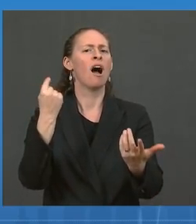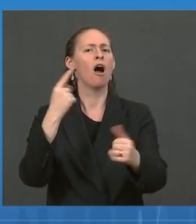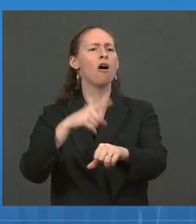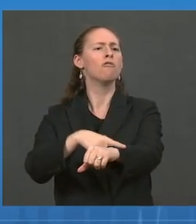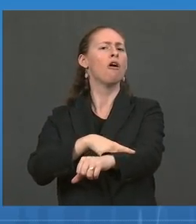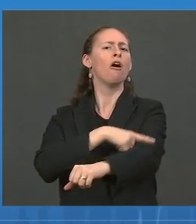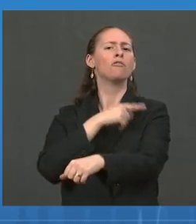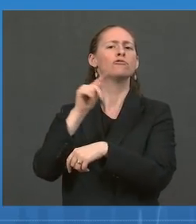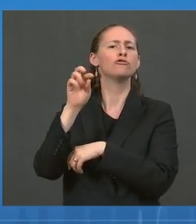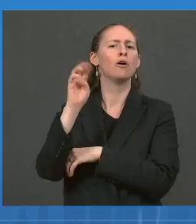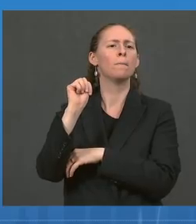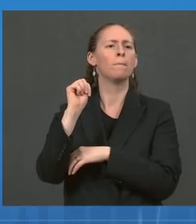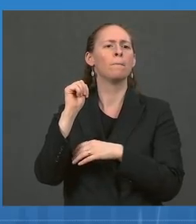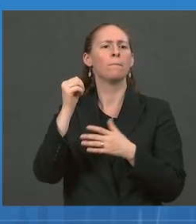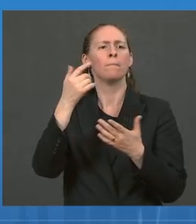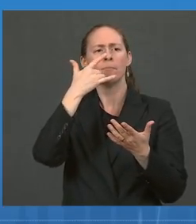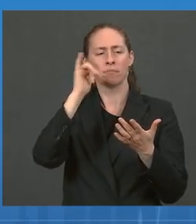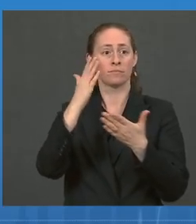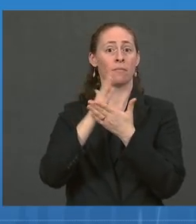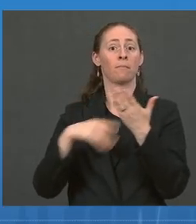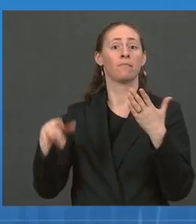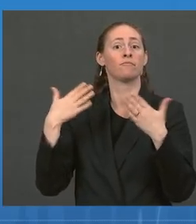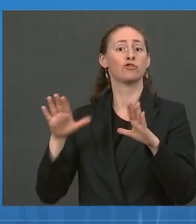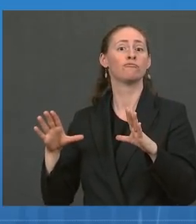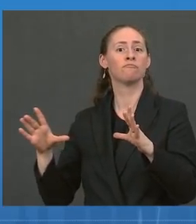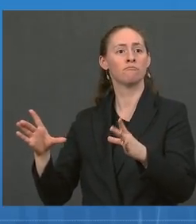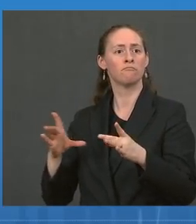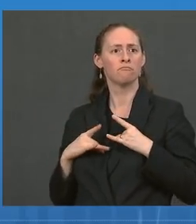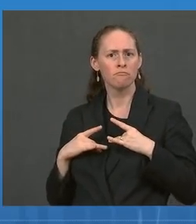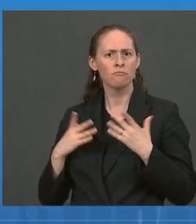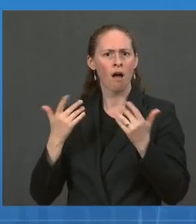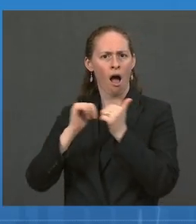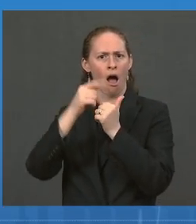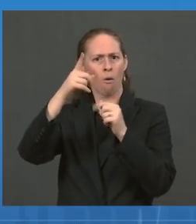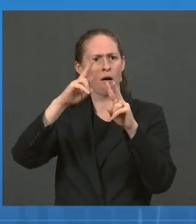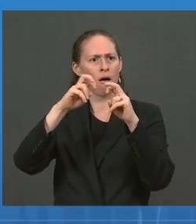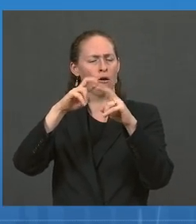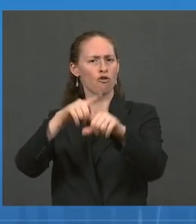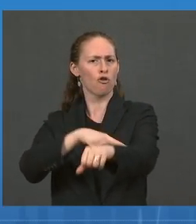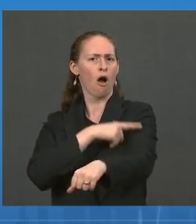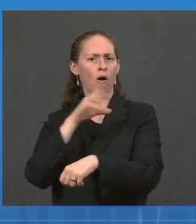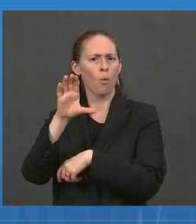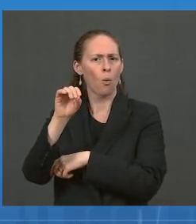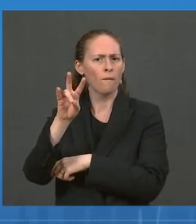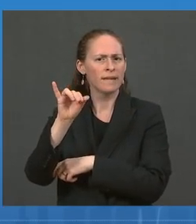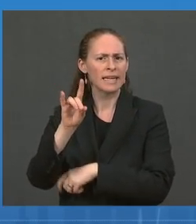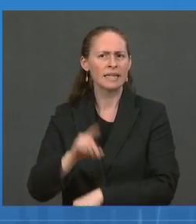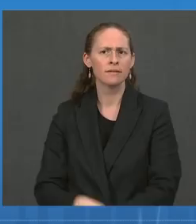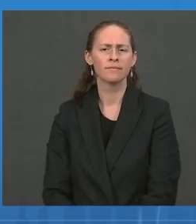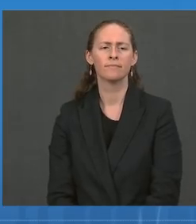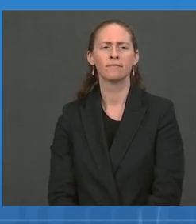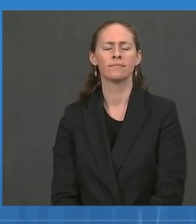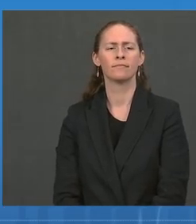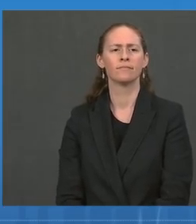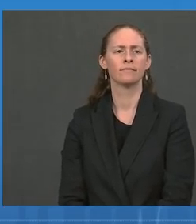and how you're gathering that data? Mr. Zients: Dr. Fauci. Dr. Fauci: Yes. The mix-and-match studies that I've mentioned